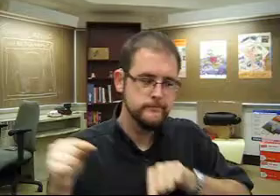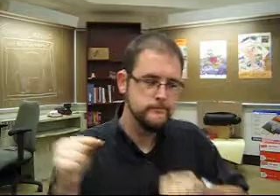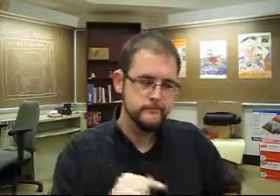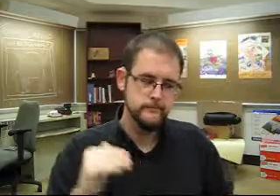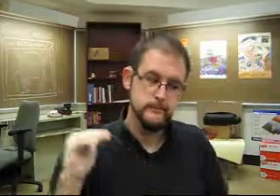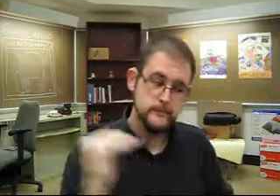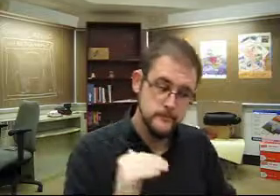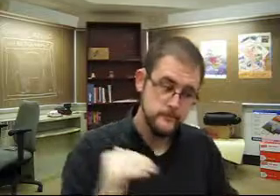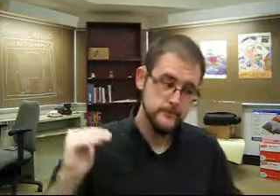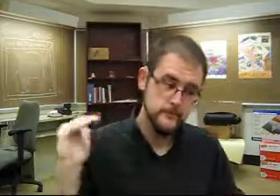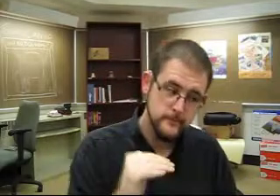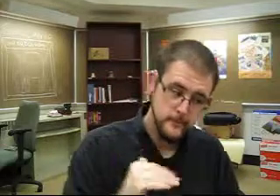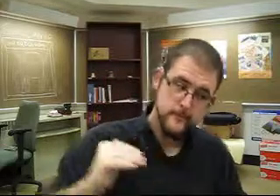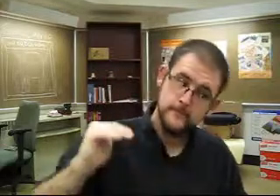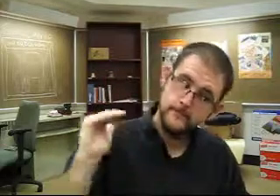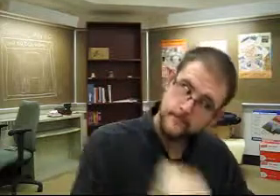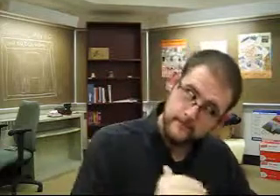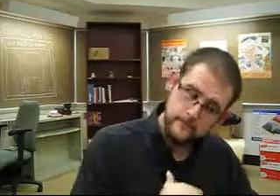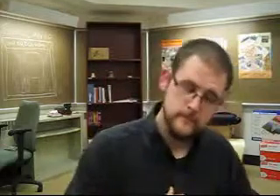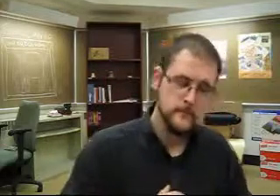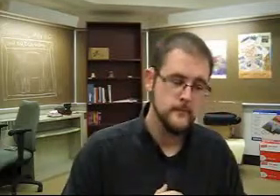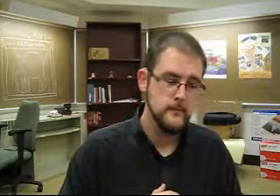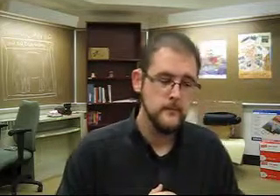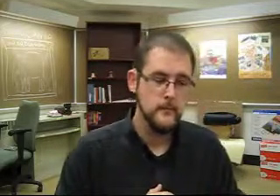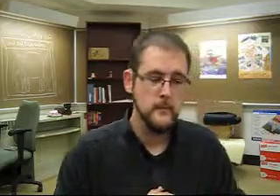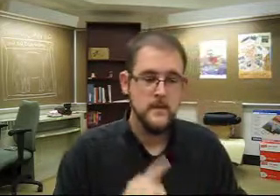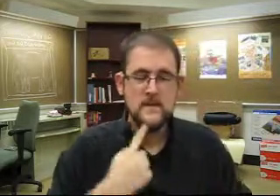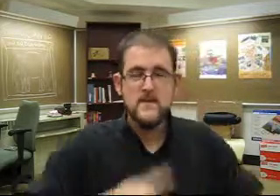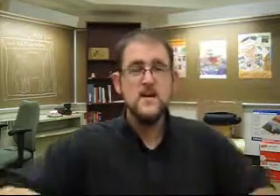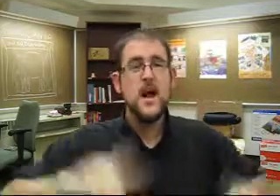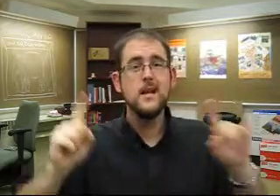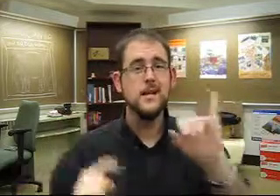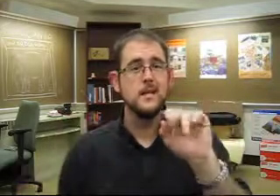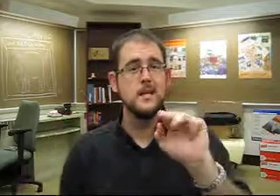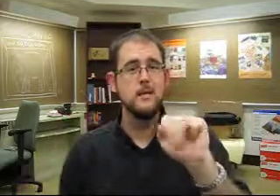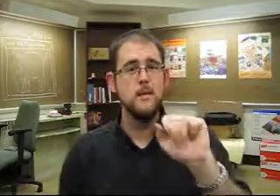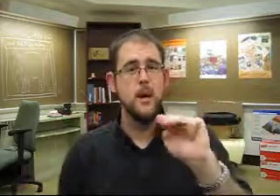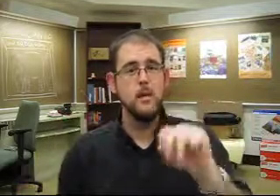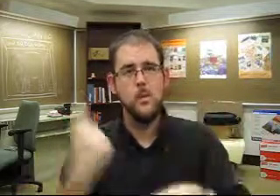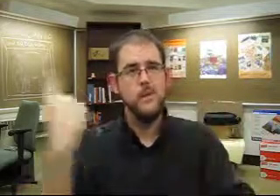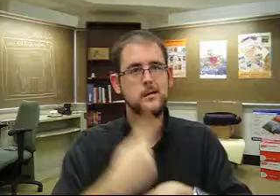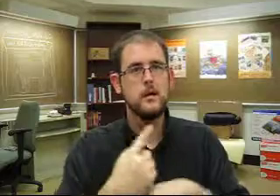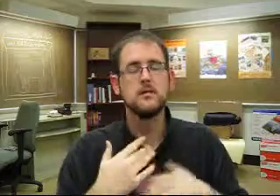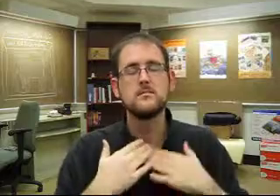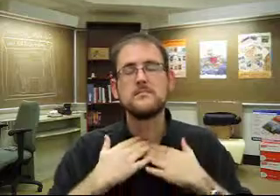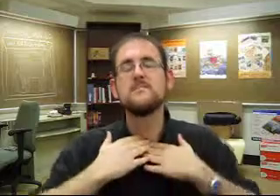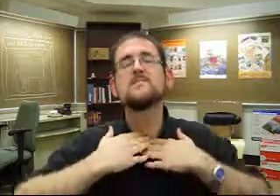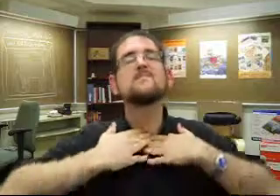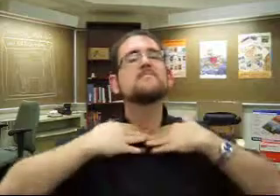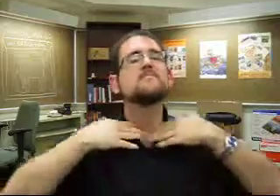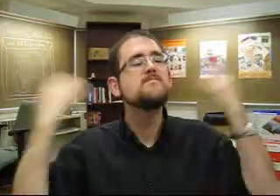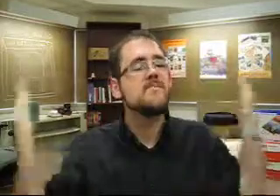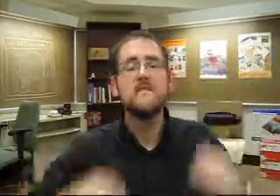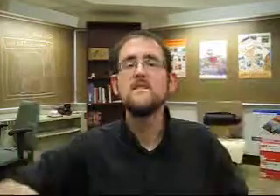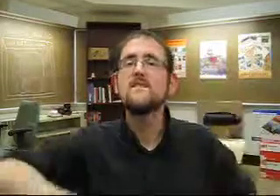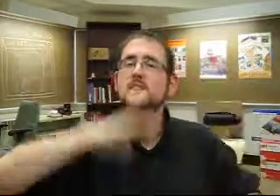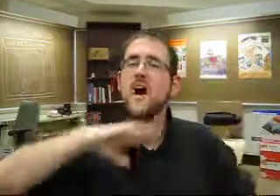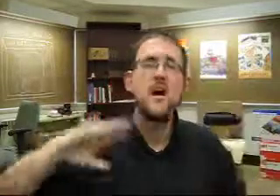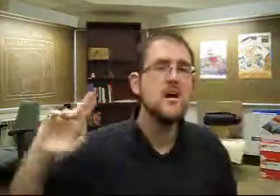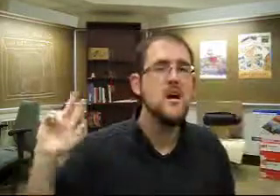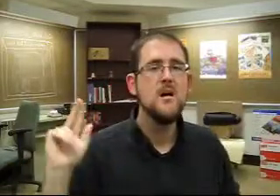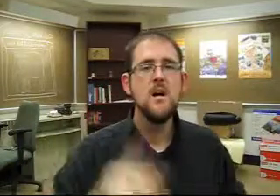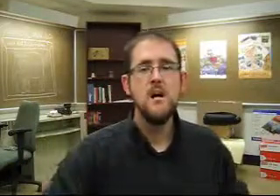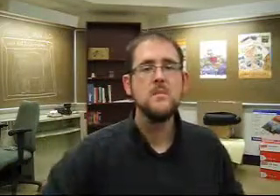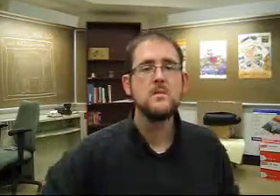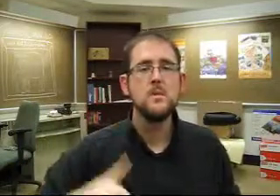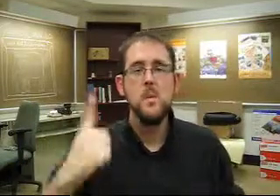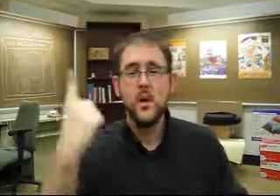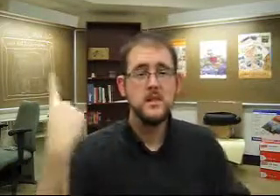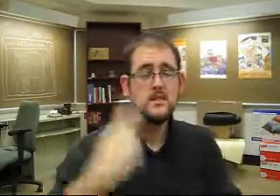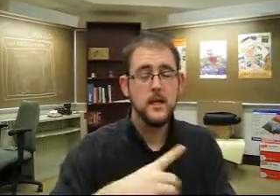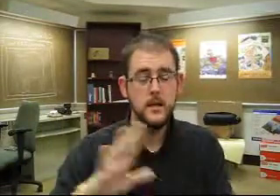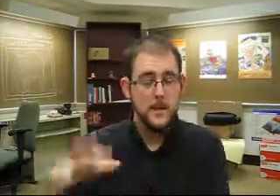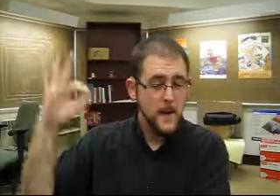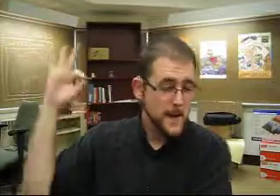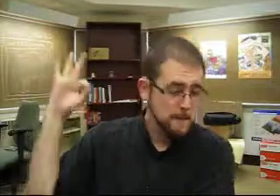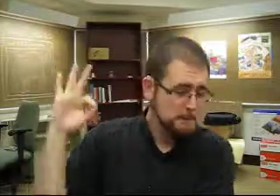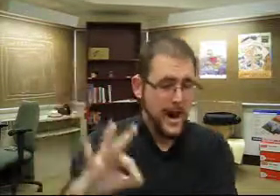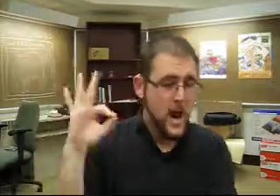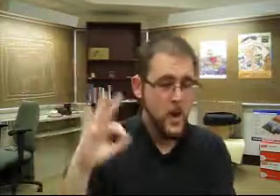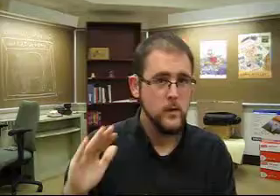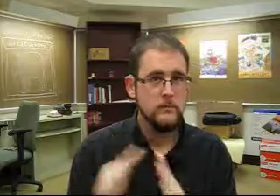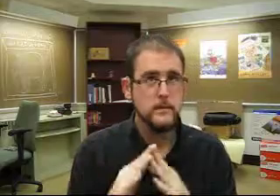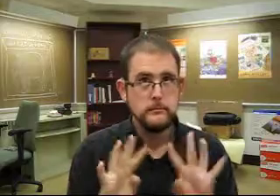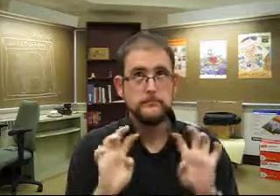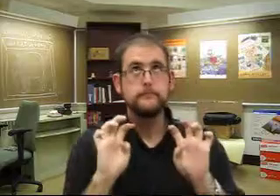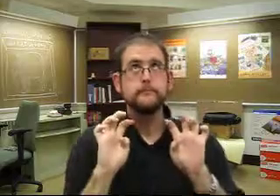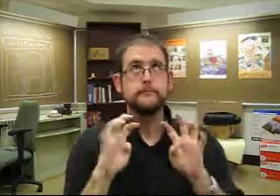to harrass them, until the imam has had enough and one day gives a thunderous sermon.